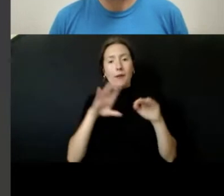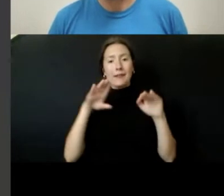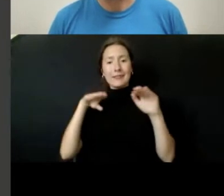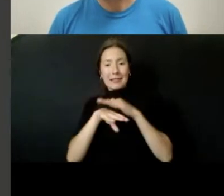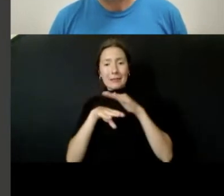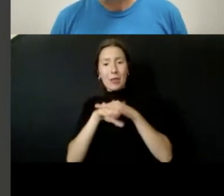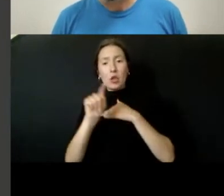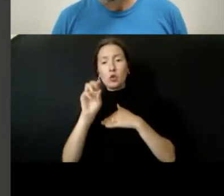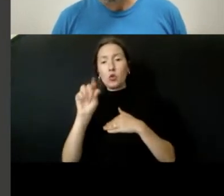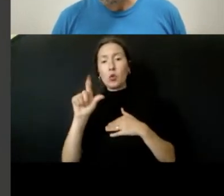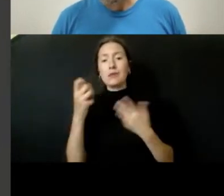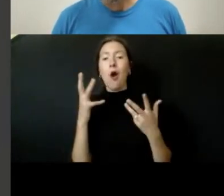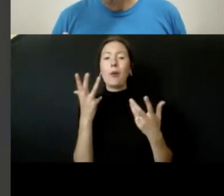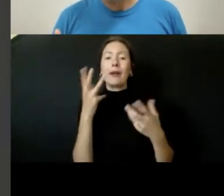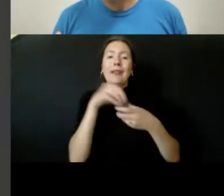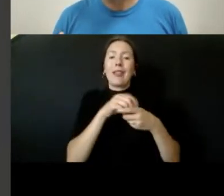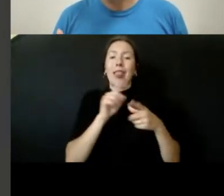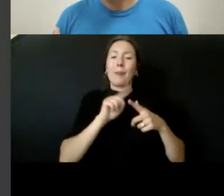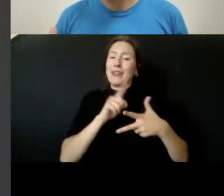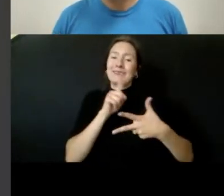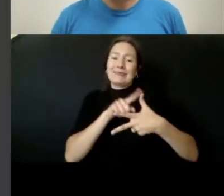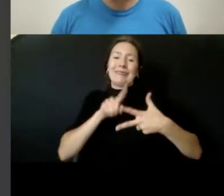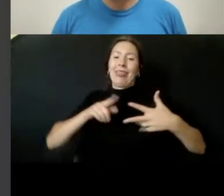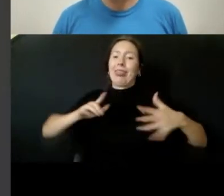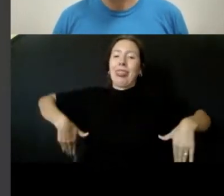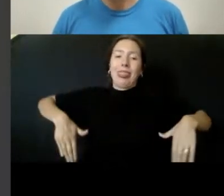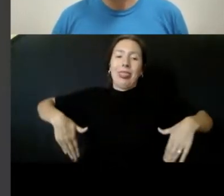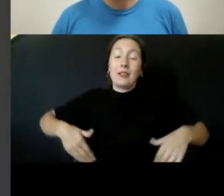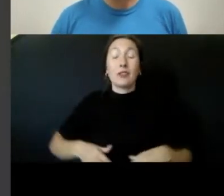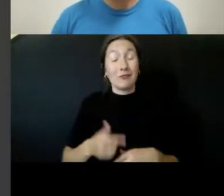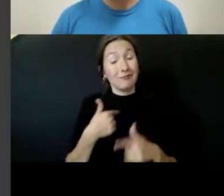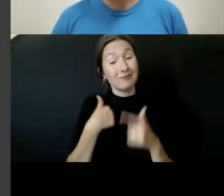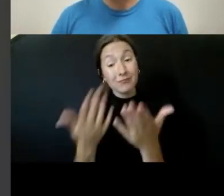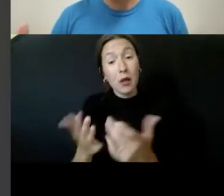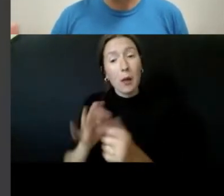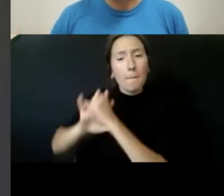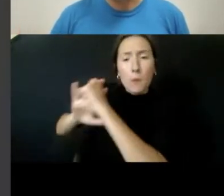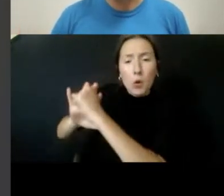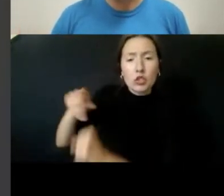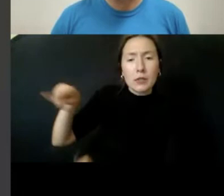systems if you if you're lms if you know your lms has accessibility issues talk to the vendors